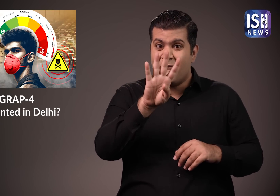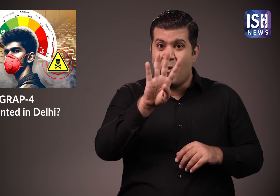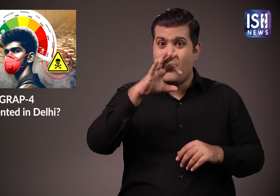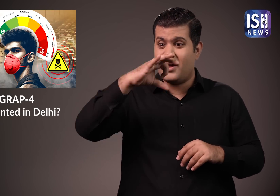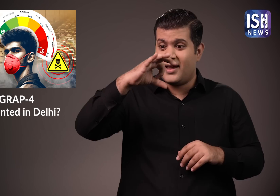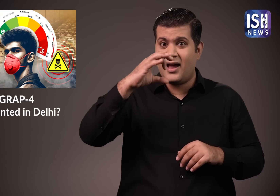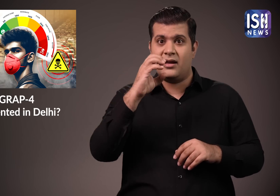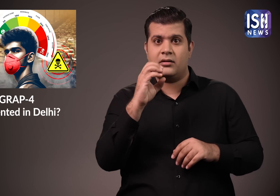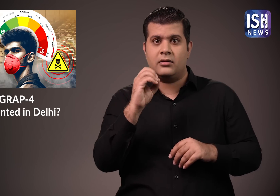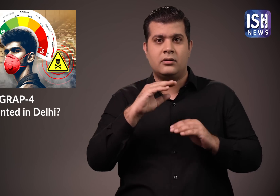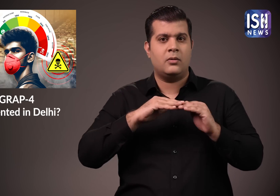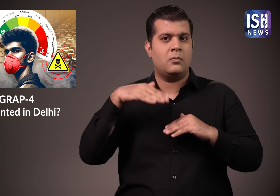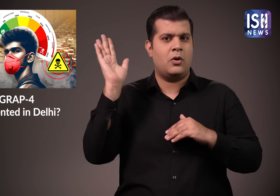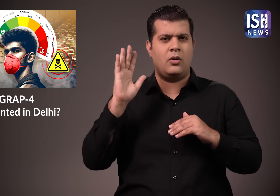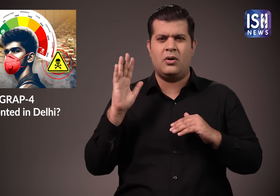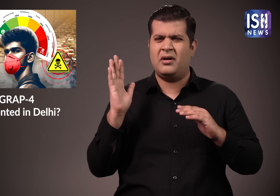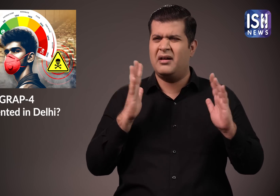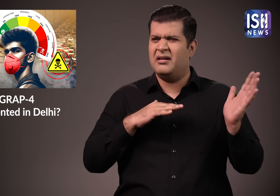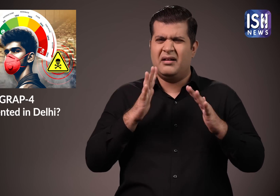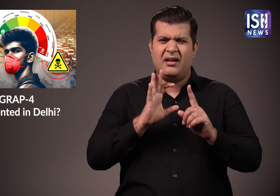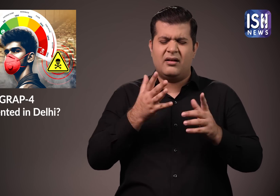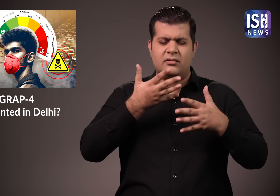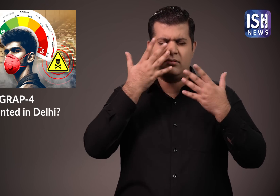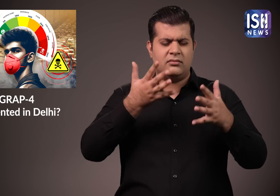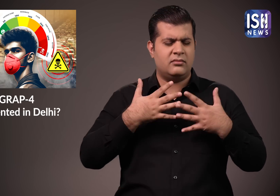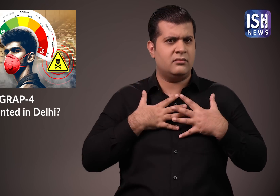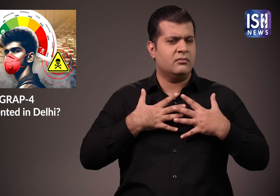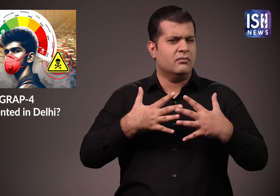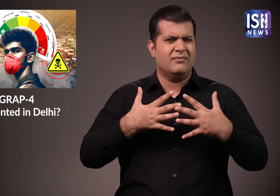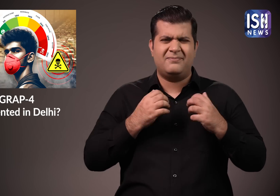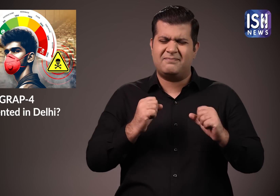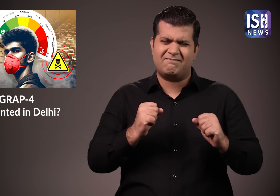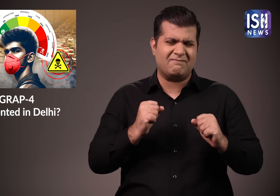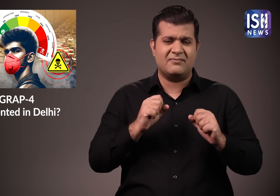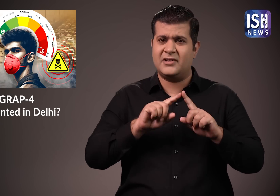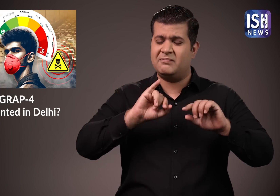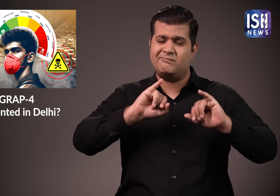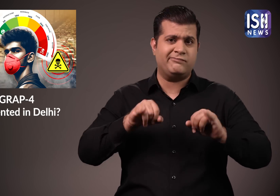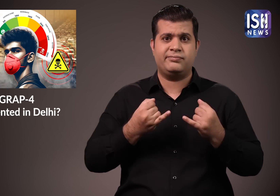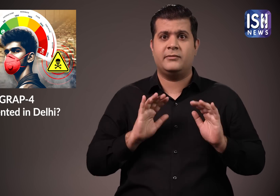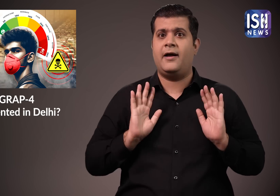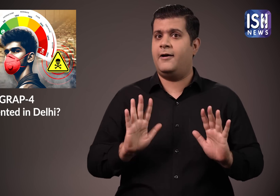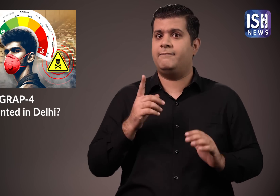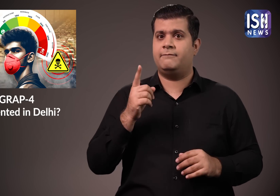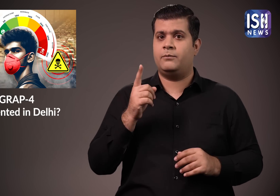AQI above 490 means severe-plus category which makes breathing very difficult.